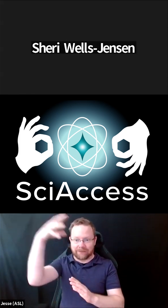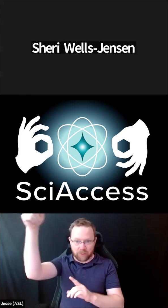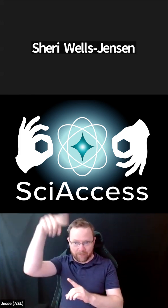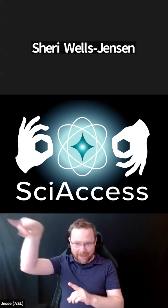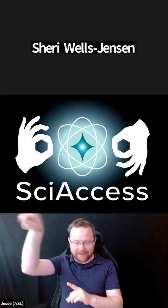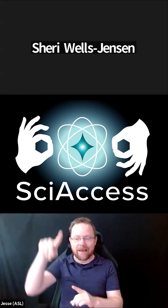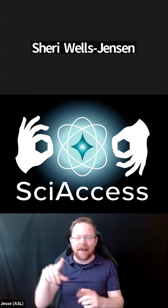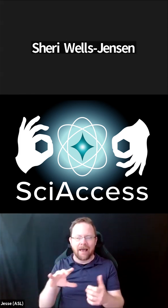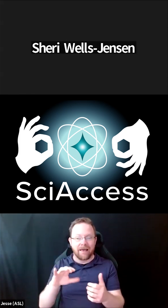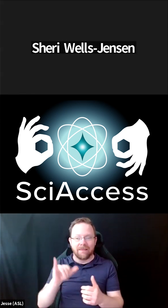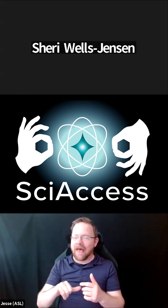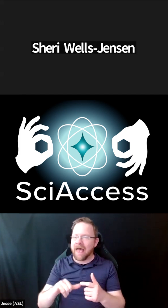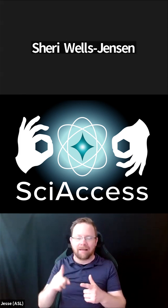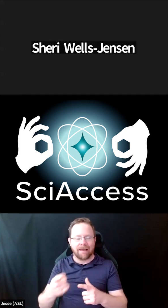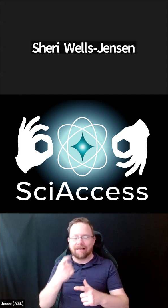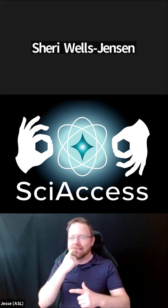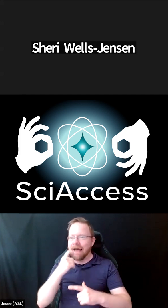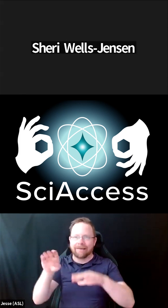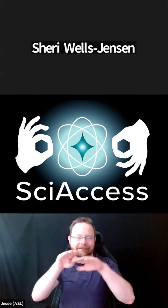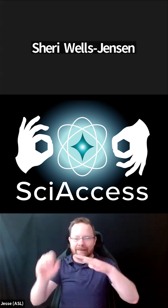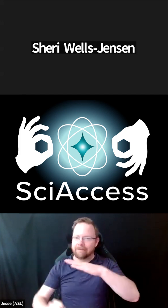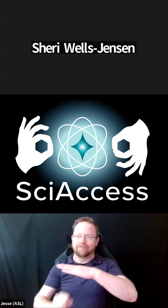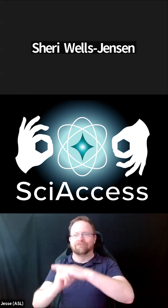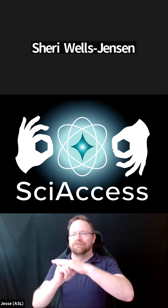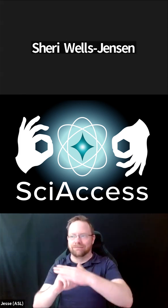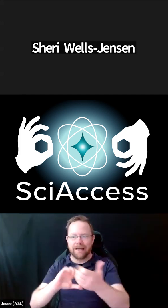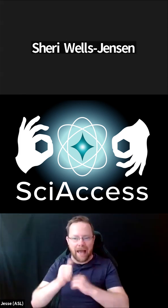disabled person can be a scientist that also becomes an